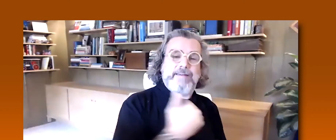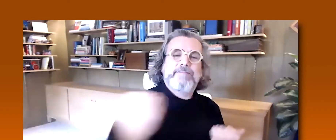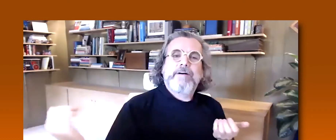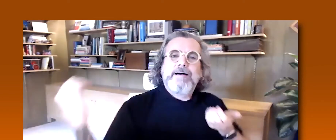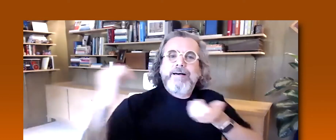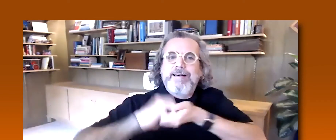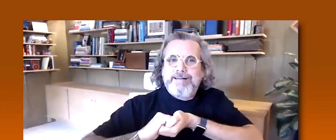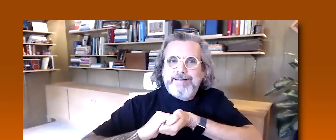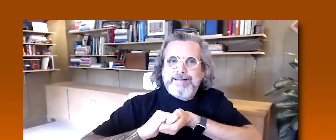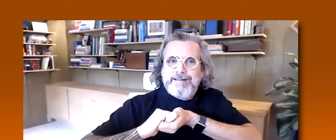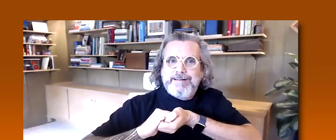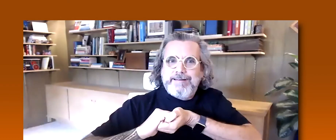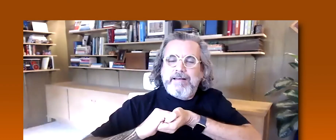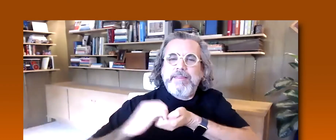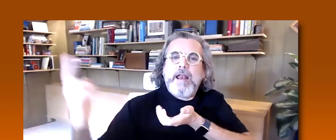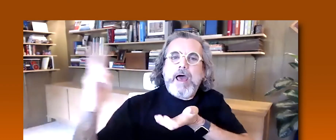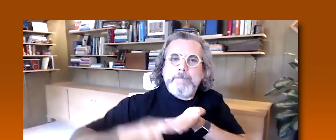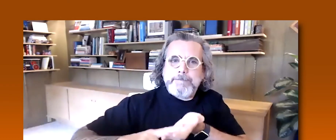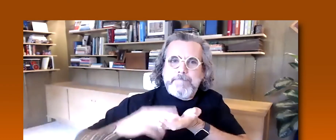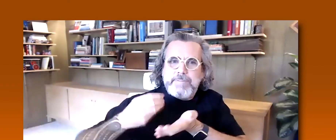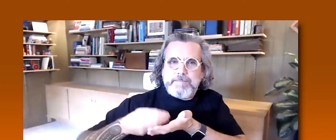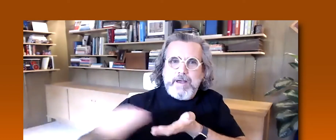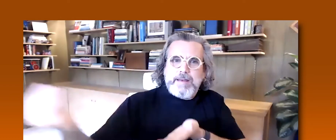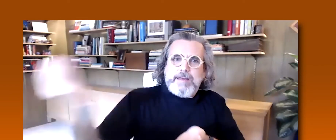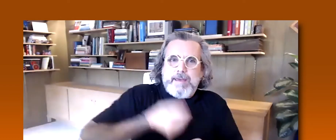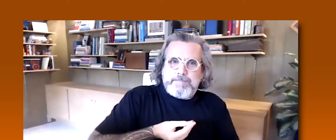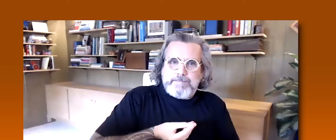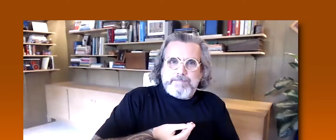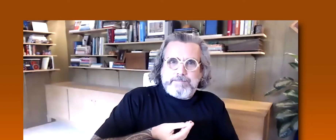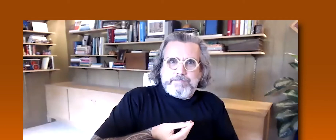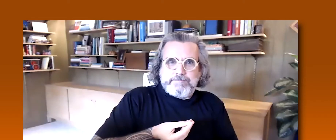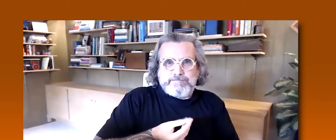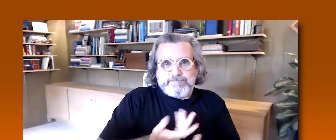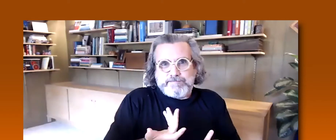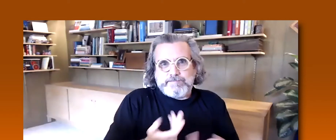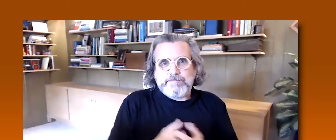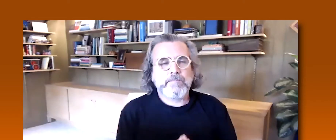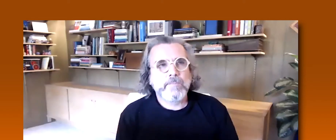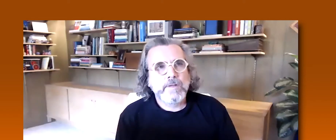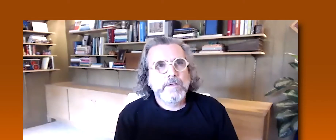from the subaward universities, so they might bring in someone for that.